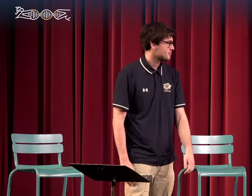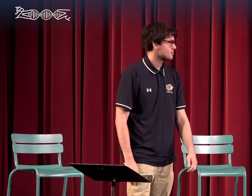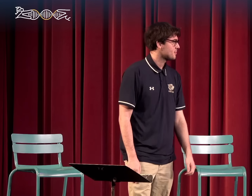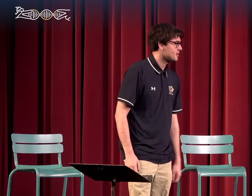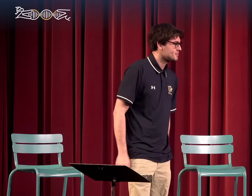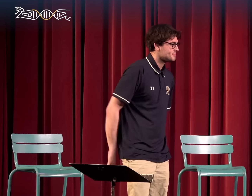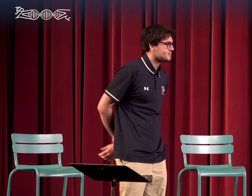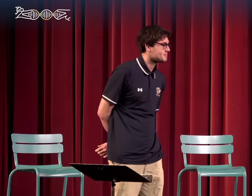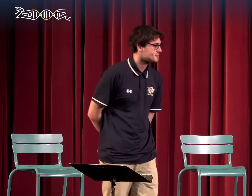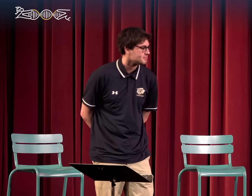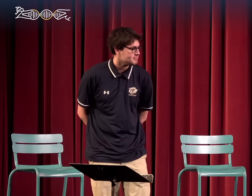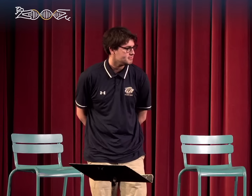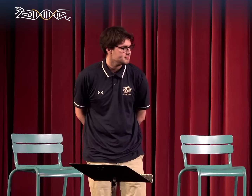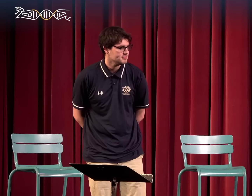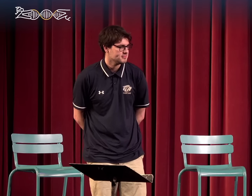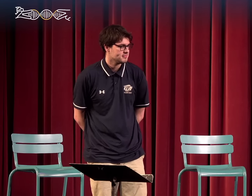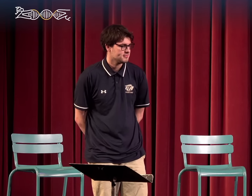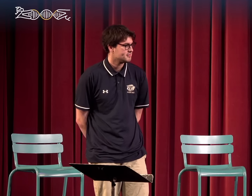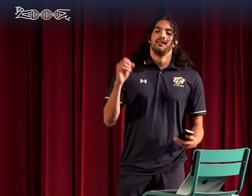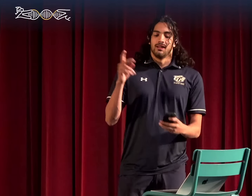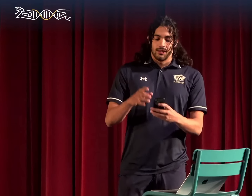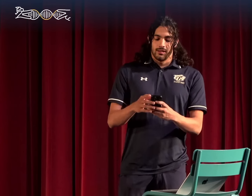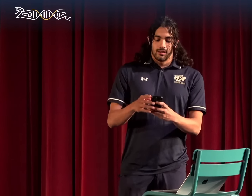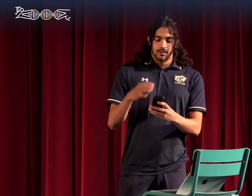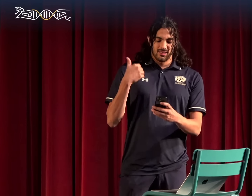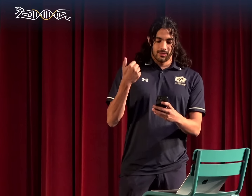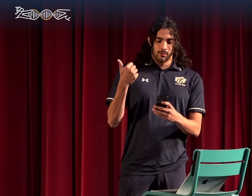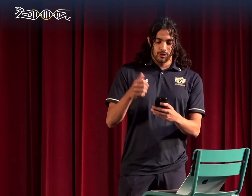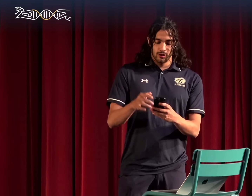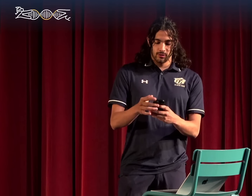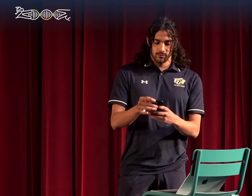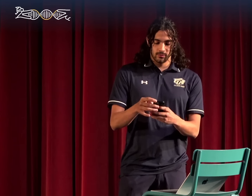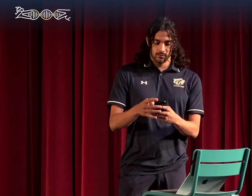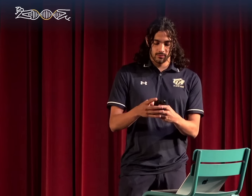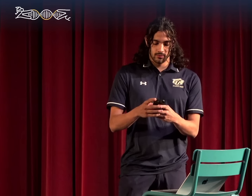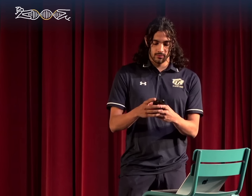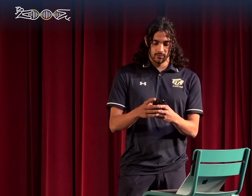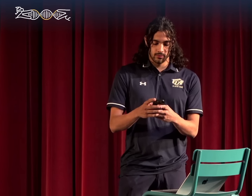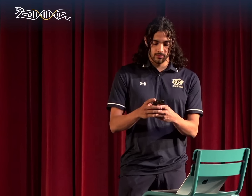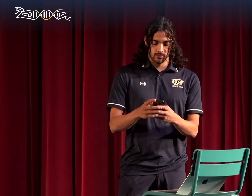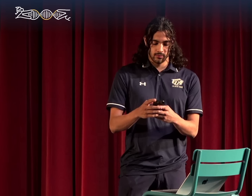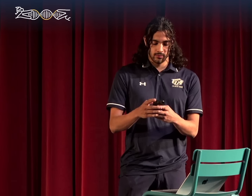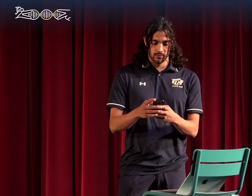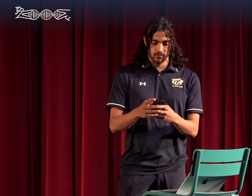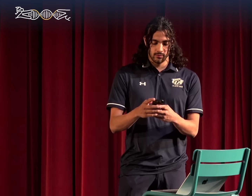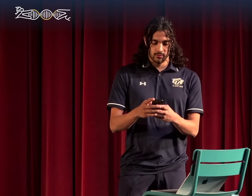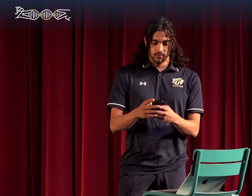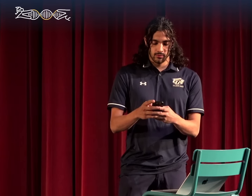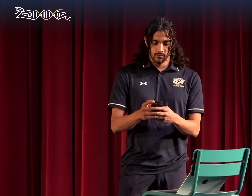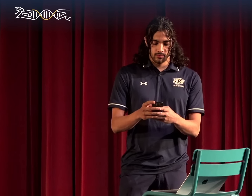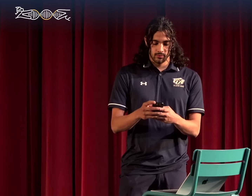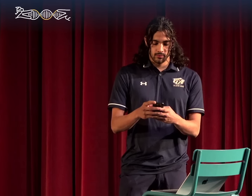solve the problem of language deprivation. Okay. Let me set my timer now.